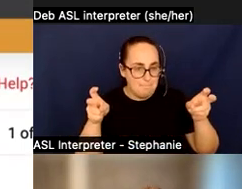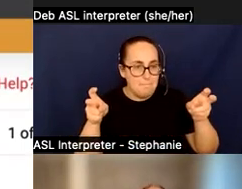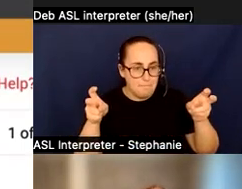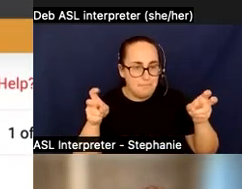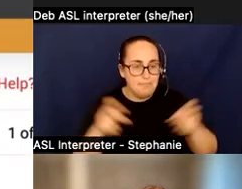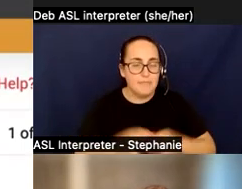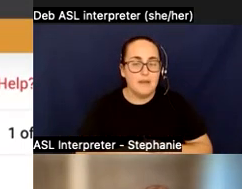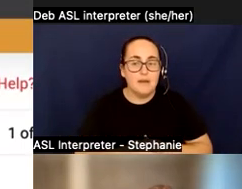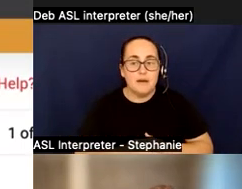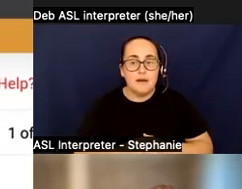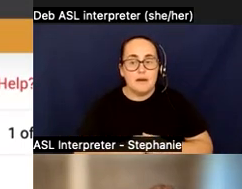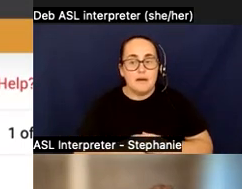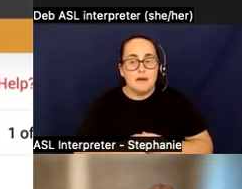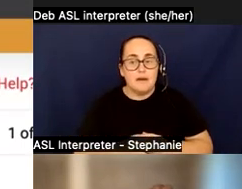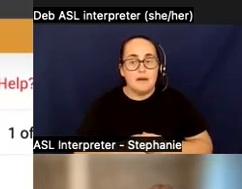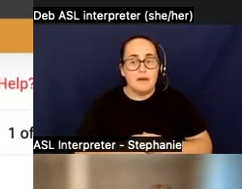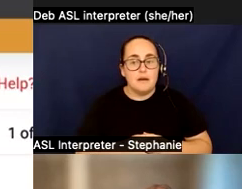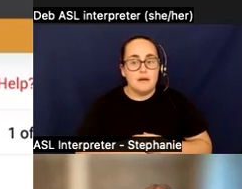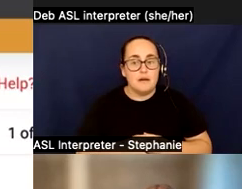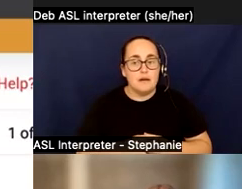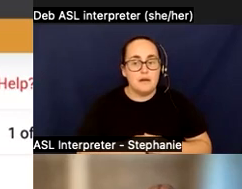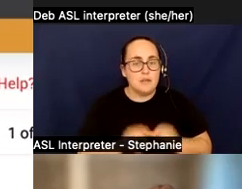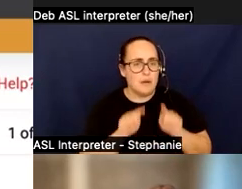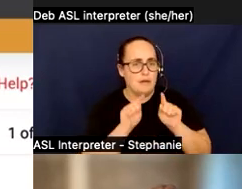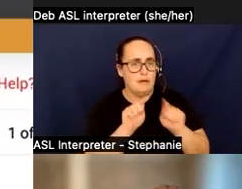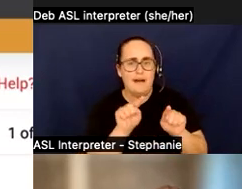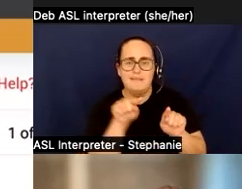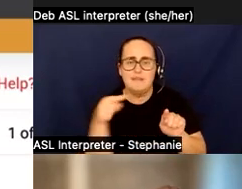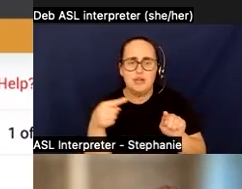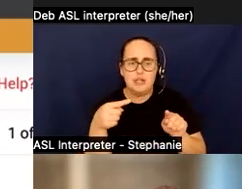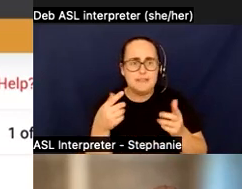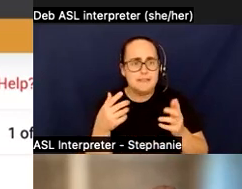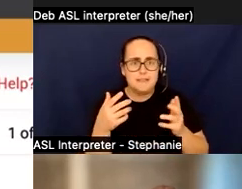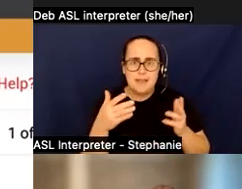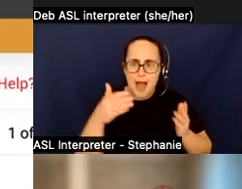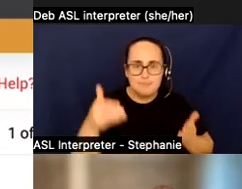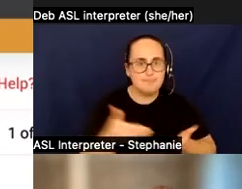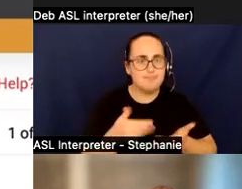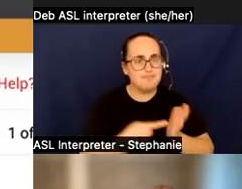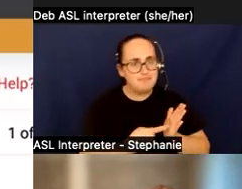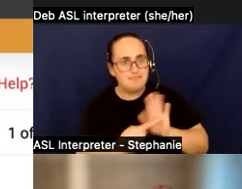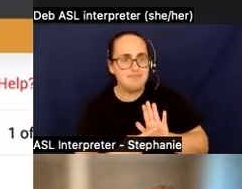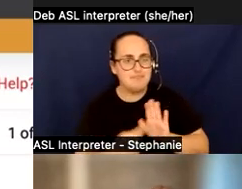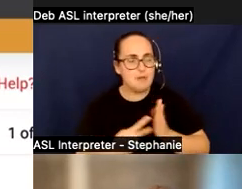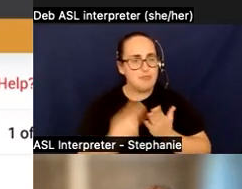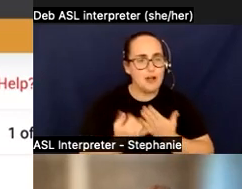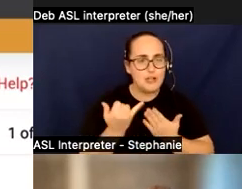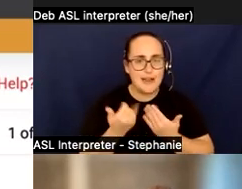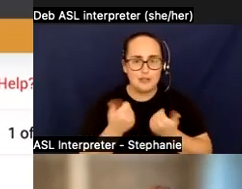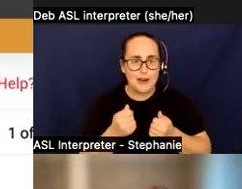introduction to your project. So be as clear as possible. And yeah, let us know some details